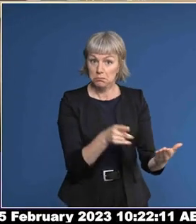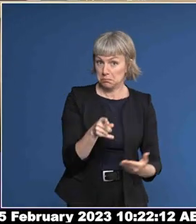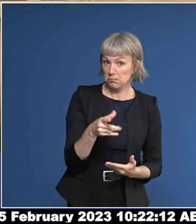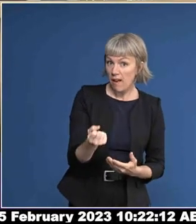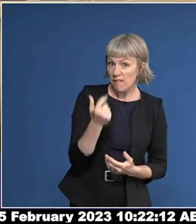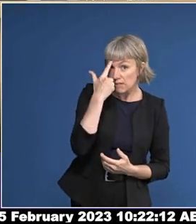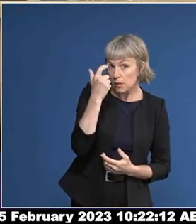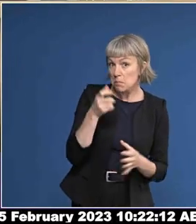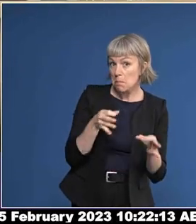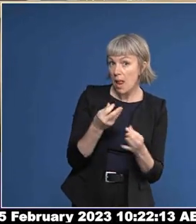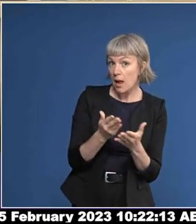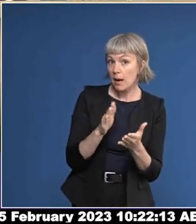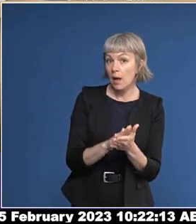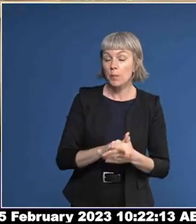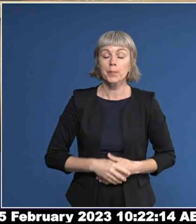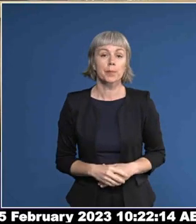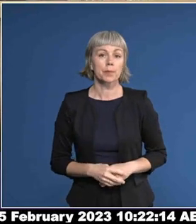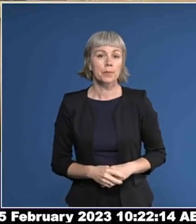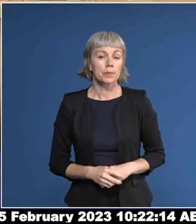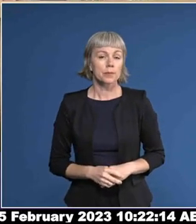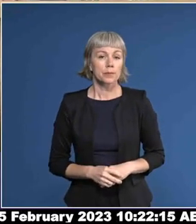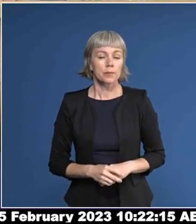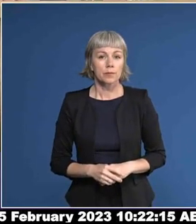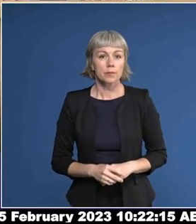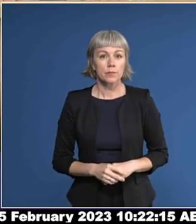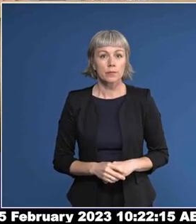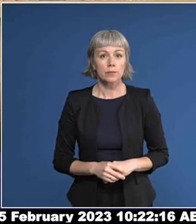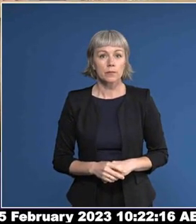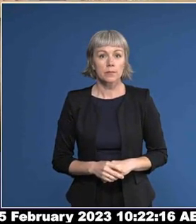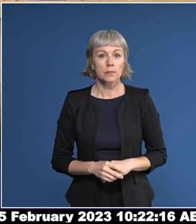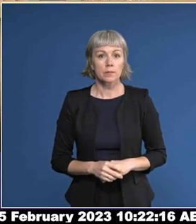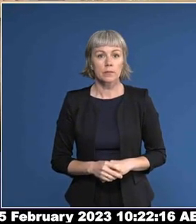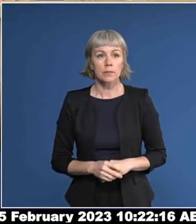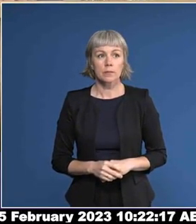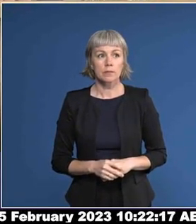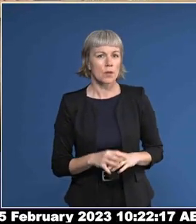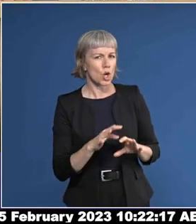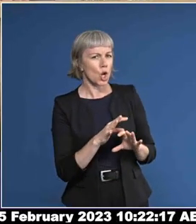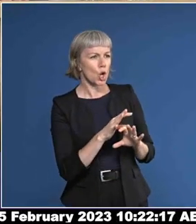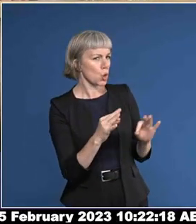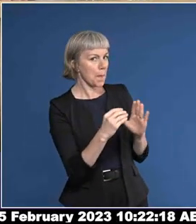It is? MR HYLAND: It is not a policy. It is not. It is not a policy, no.